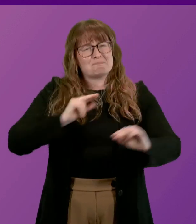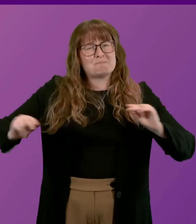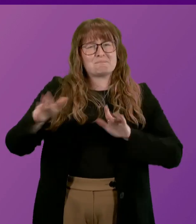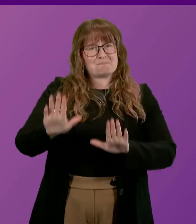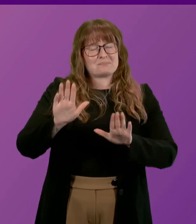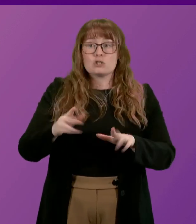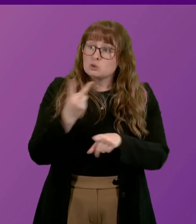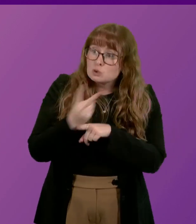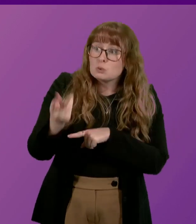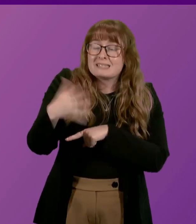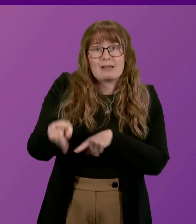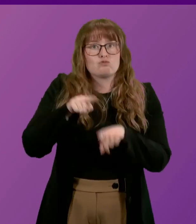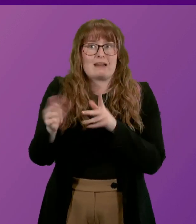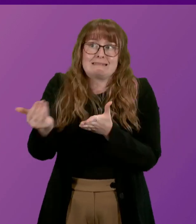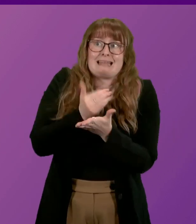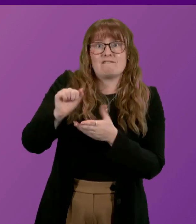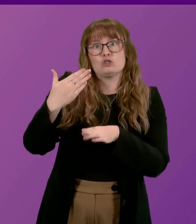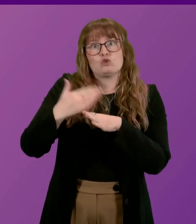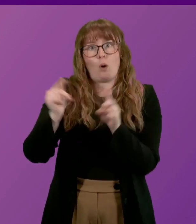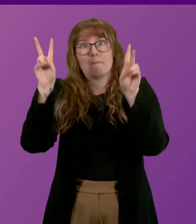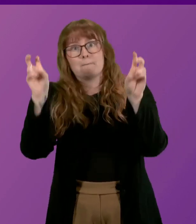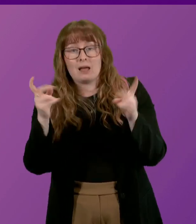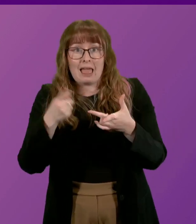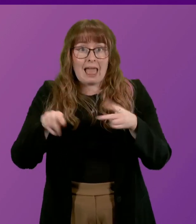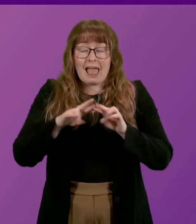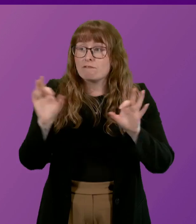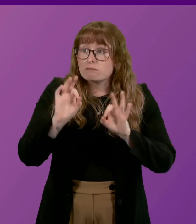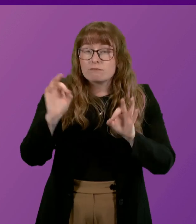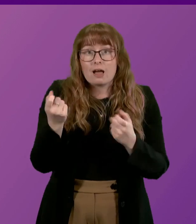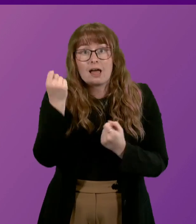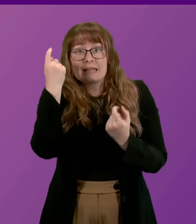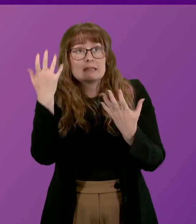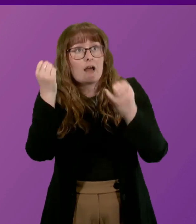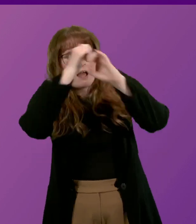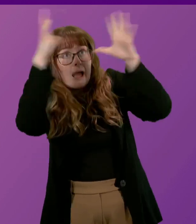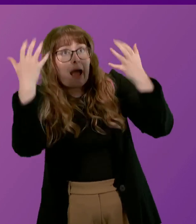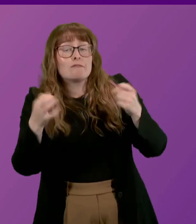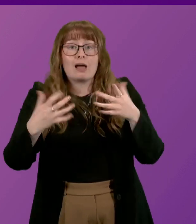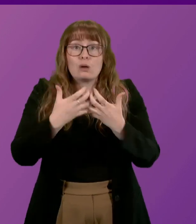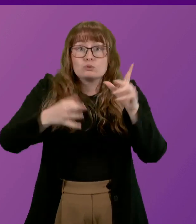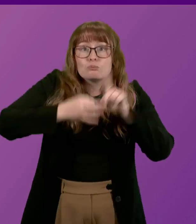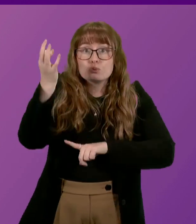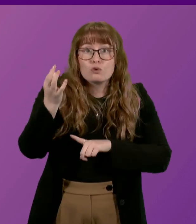to save his job. If he has not come up with a good idea to improve Scotland in 18 years,